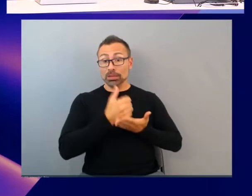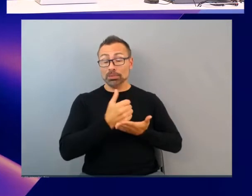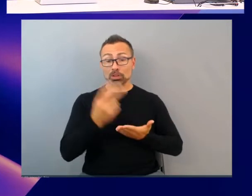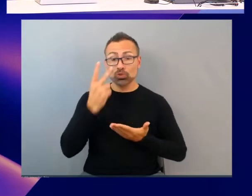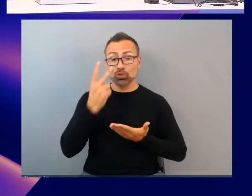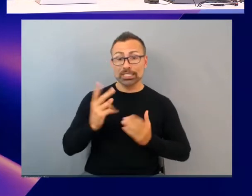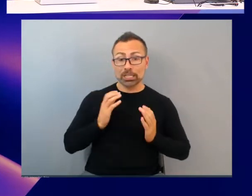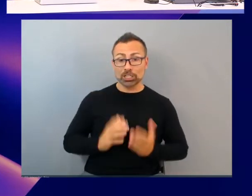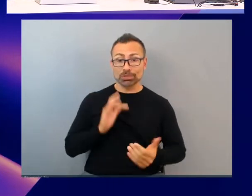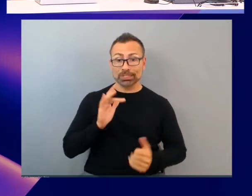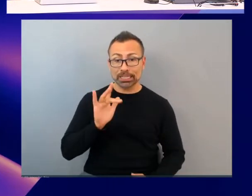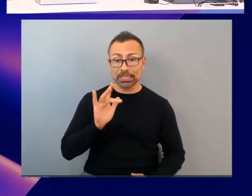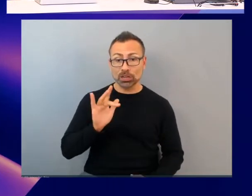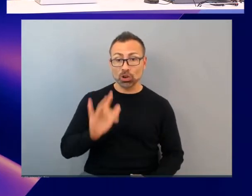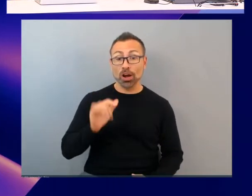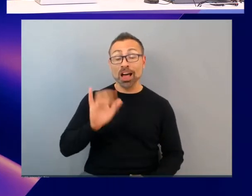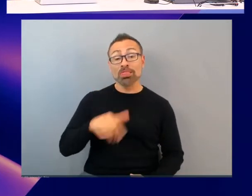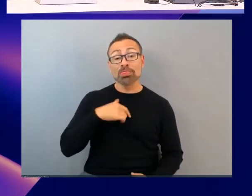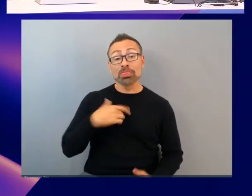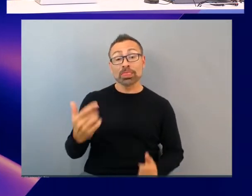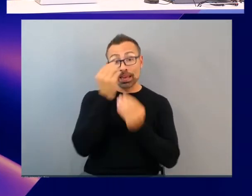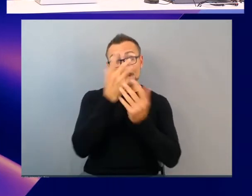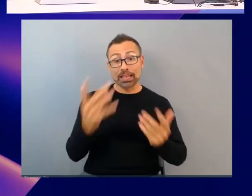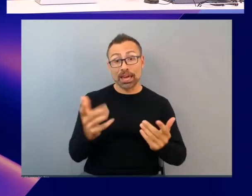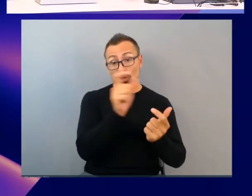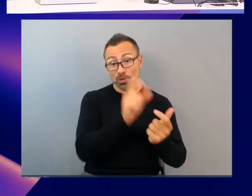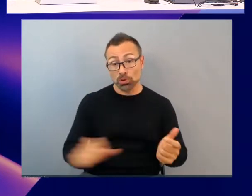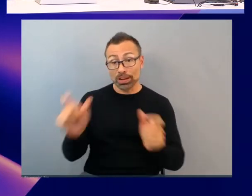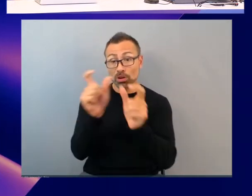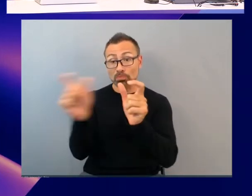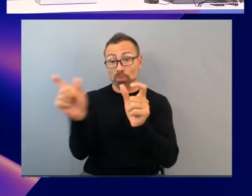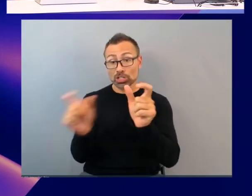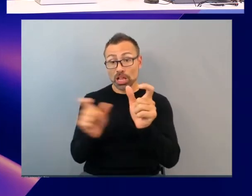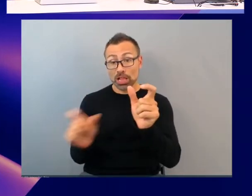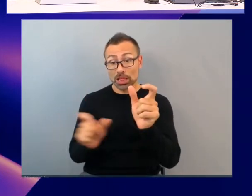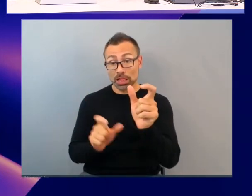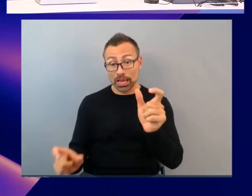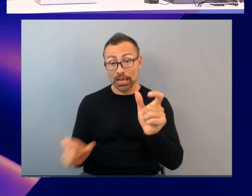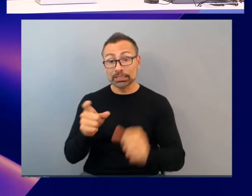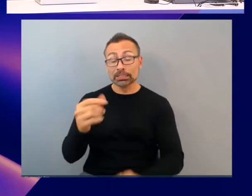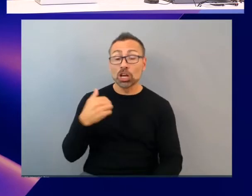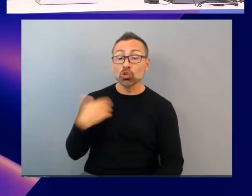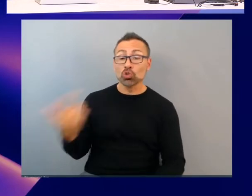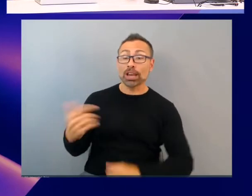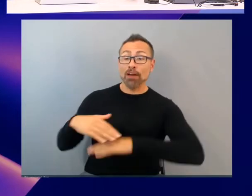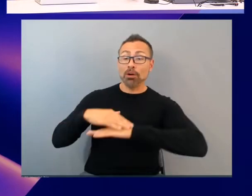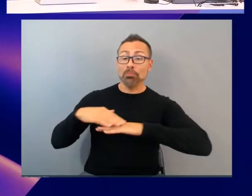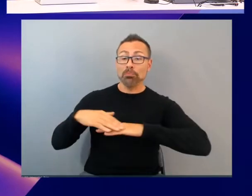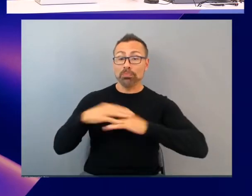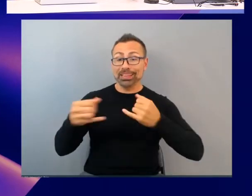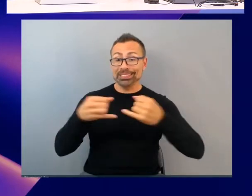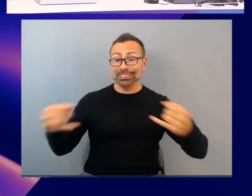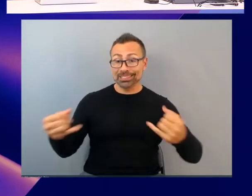You fed that data into Amazon Personalize, which can get you the personalized recommendation based on the past purchase history.